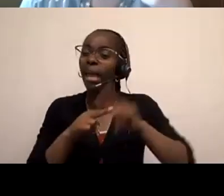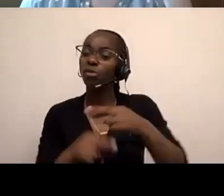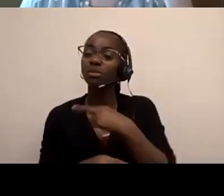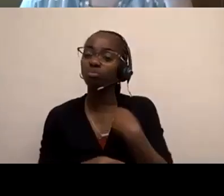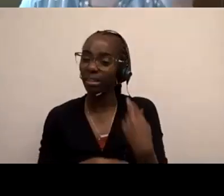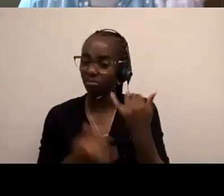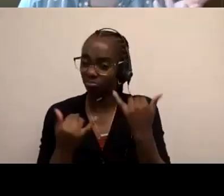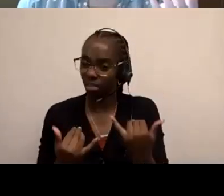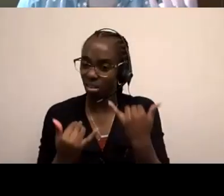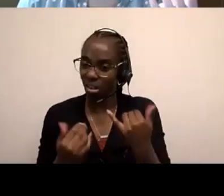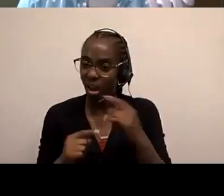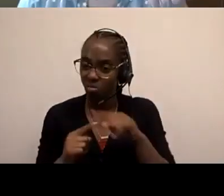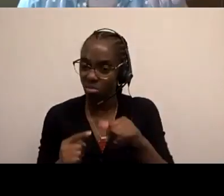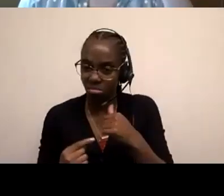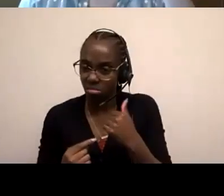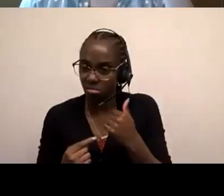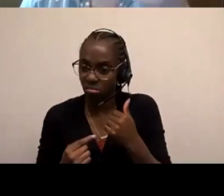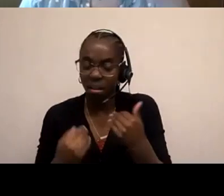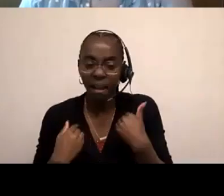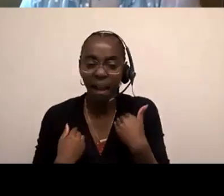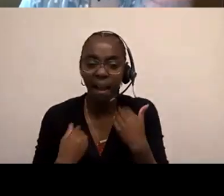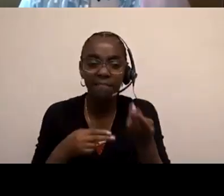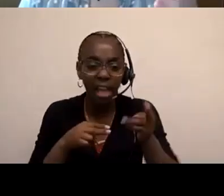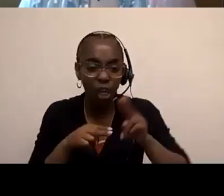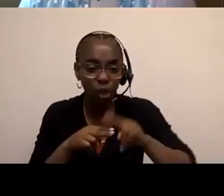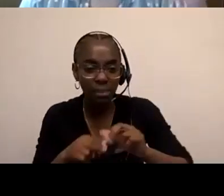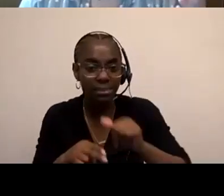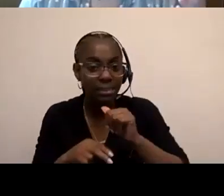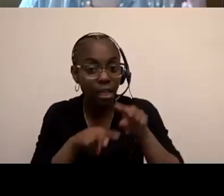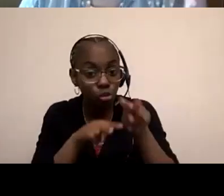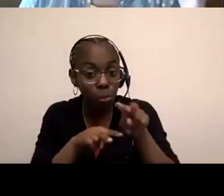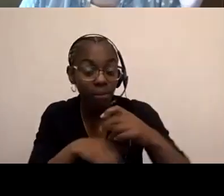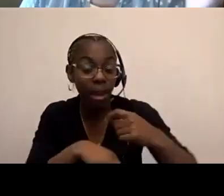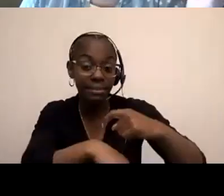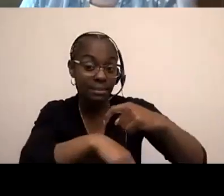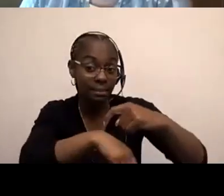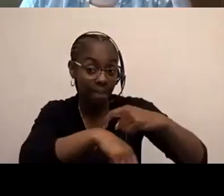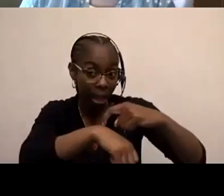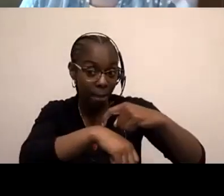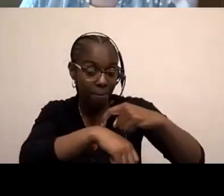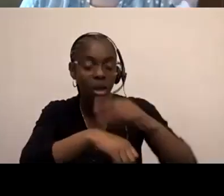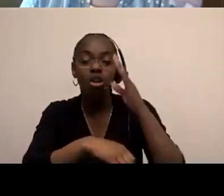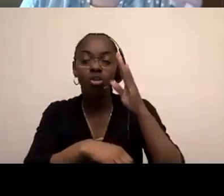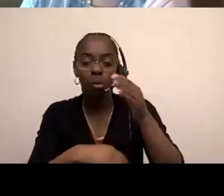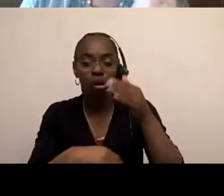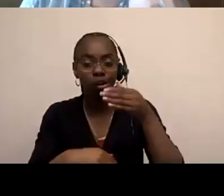SO WHEN YOU HAVE INCREASED UNSUPERVISED TIME YOU'RE GOING TO RUN INTO SOME OF THESE ISSUES SO,